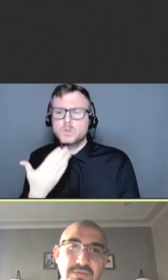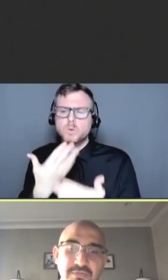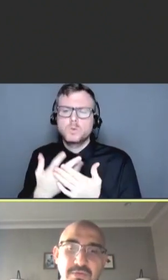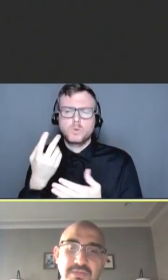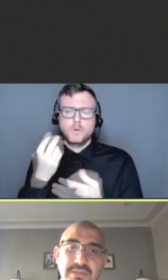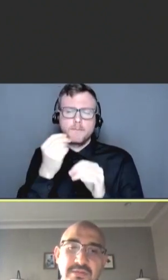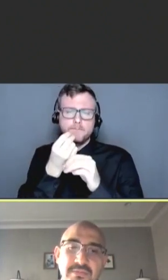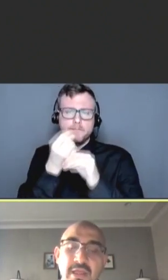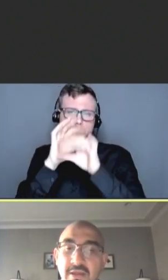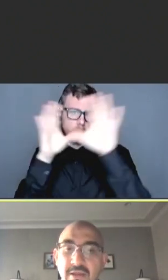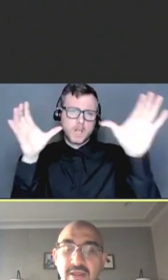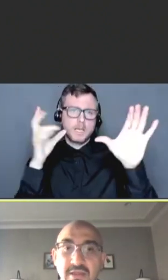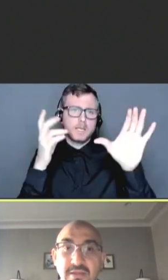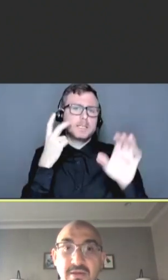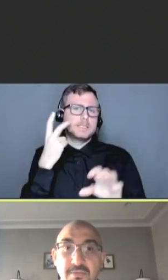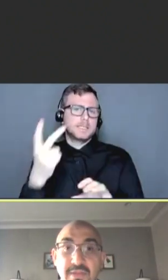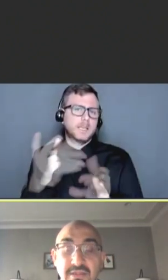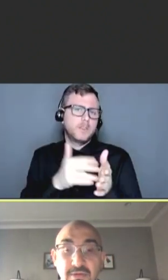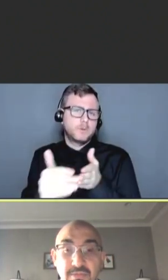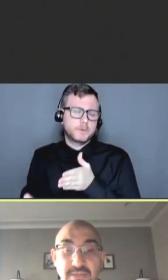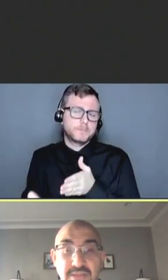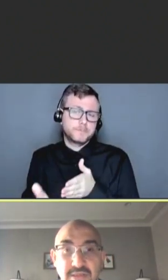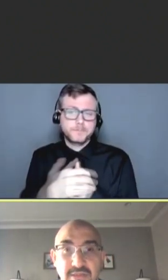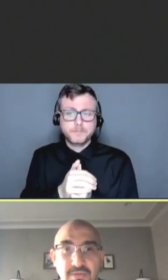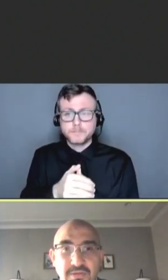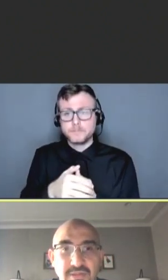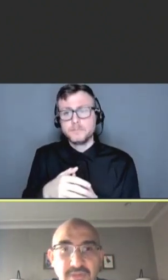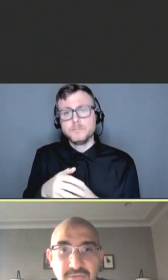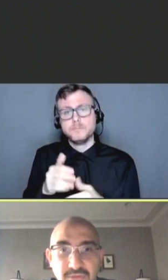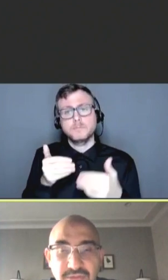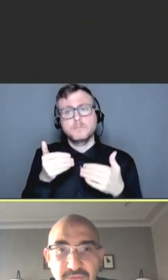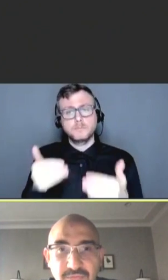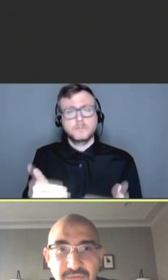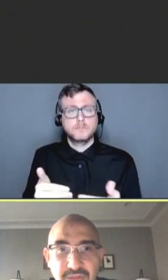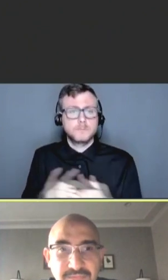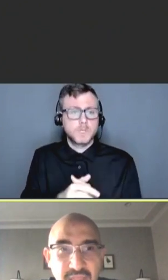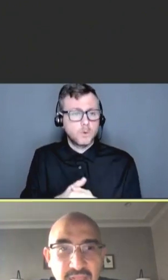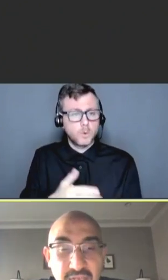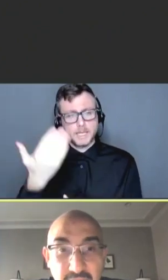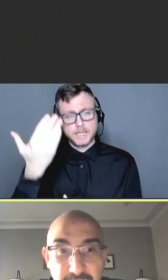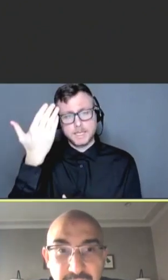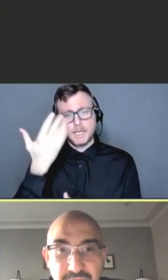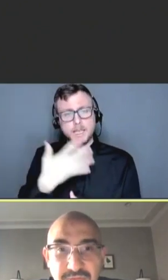their frequency. And with that, our next slide, I would like to acknowledge all of the lab members,